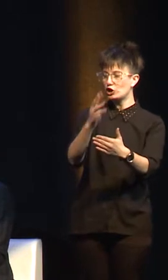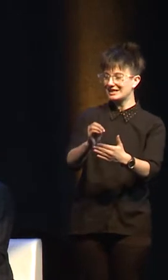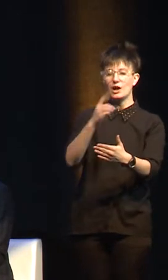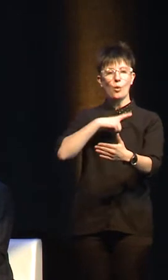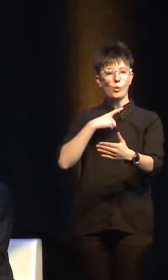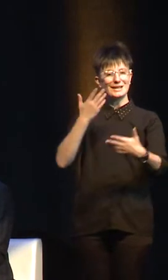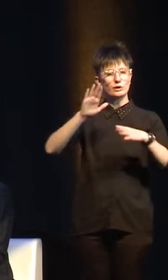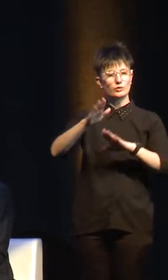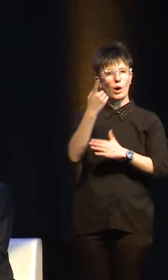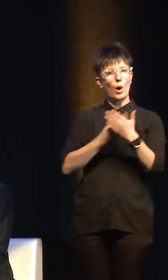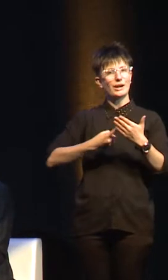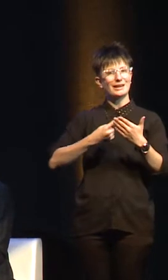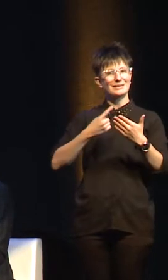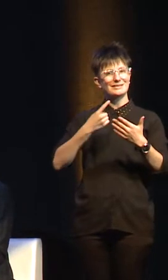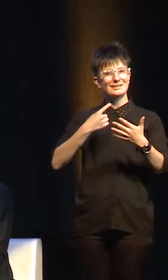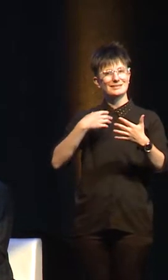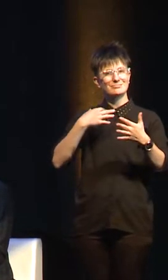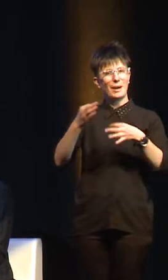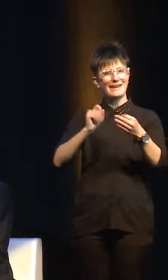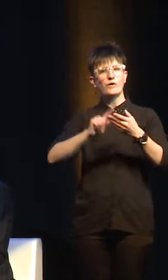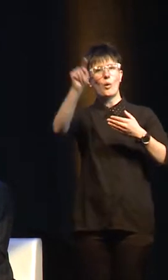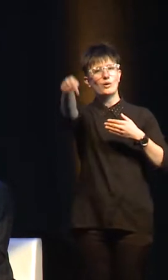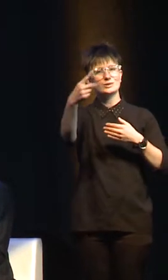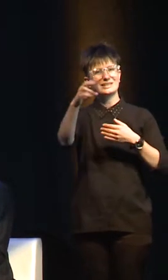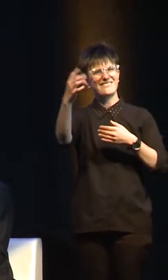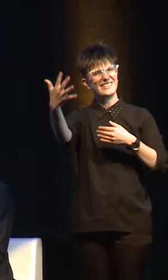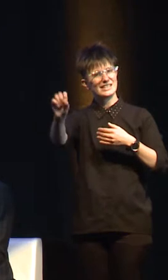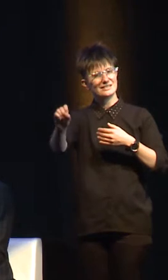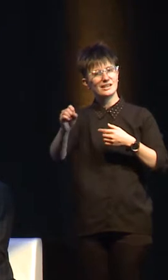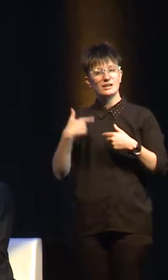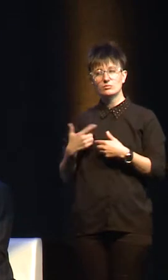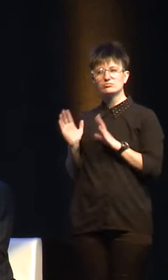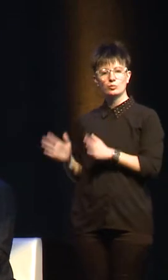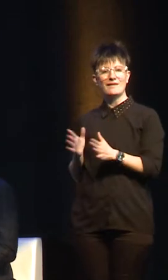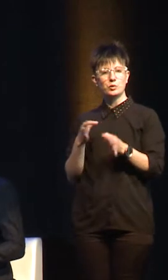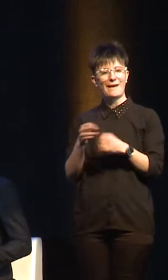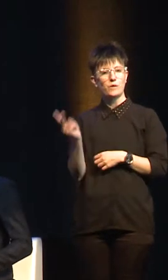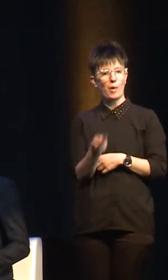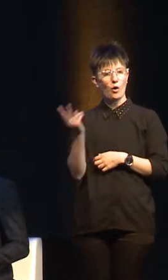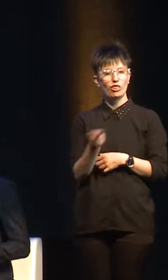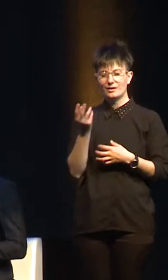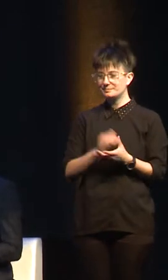and in fact you have to plan for the world beyond 2050 is as well. So this is going to